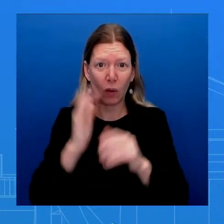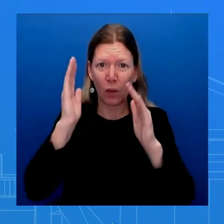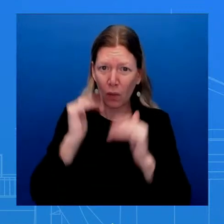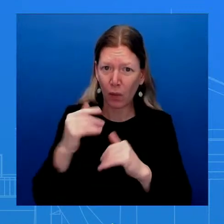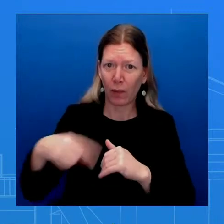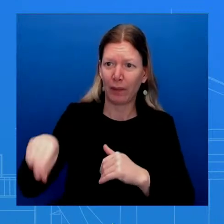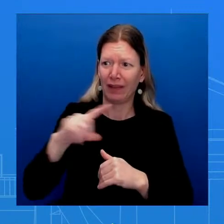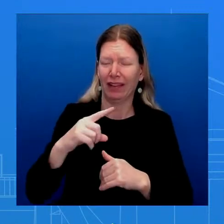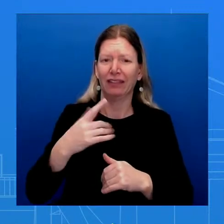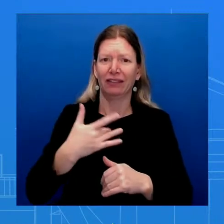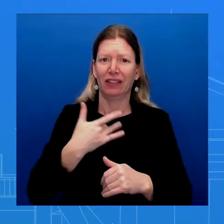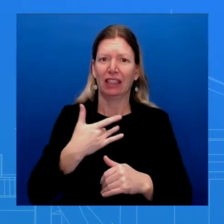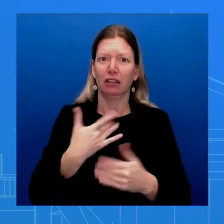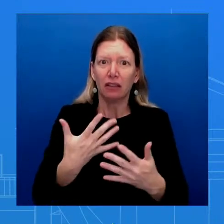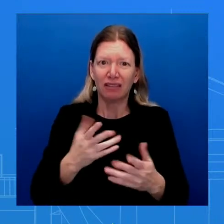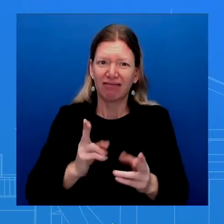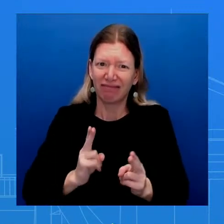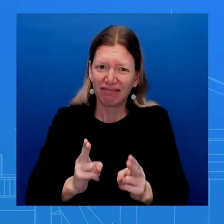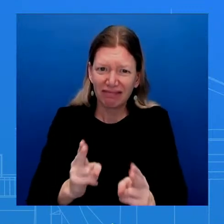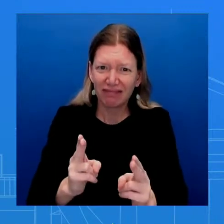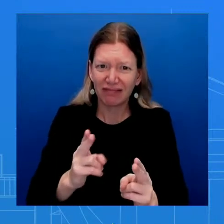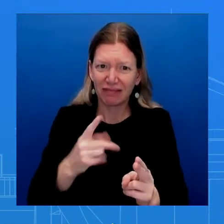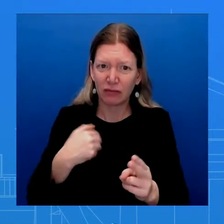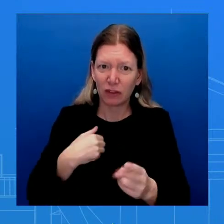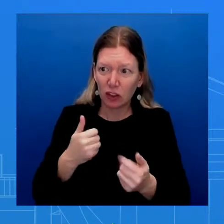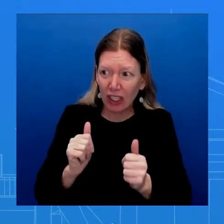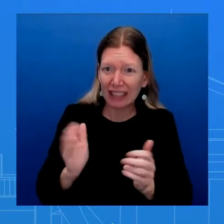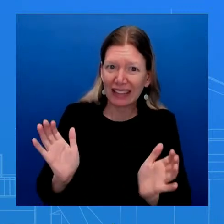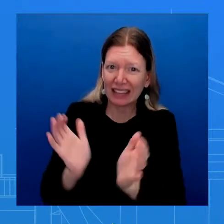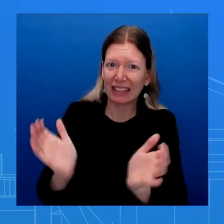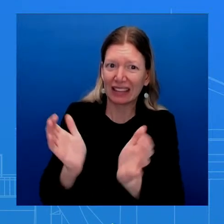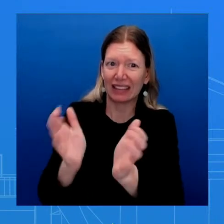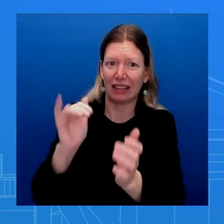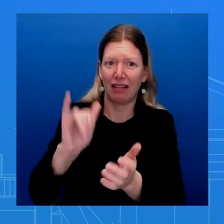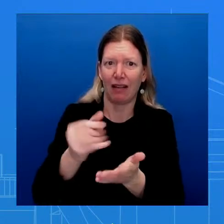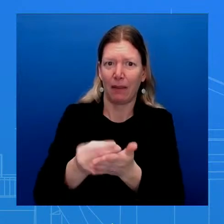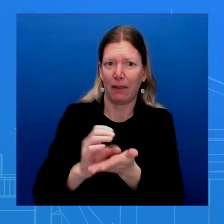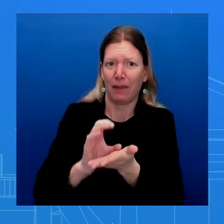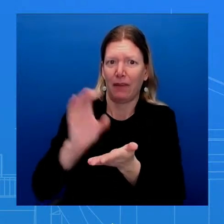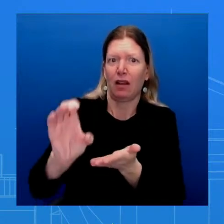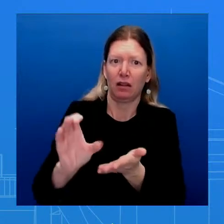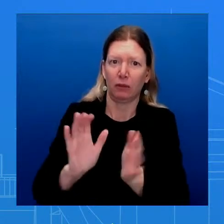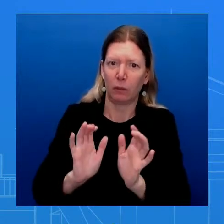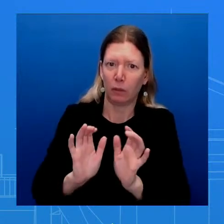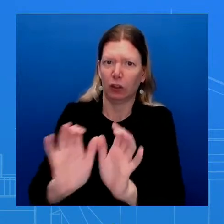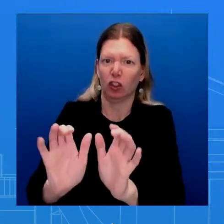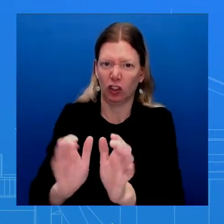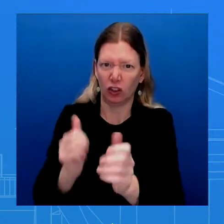Ms. Jean-Pierre: Nadia, go ahead. The Press: Thank you. There was reports saying that the President said that he's sorry